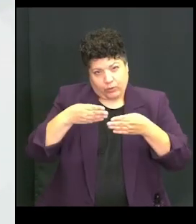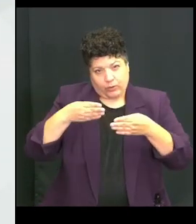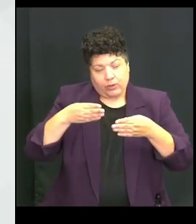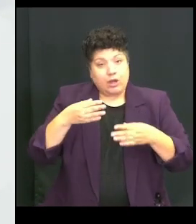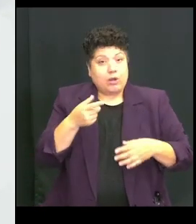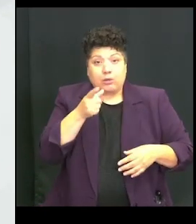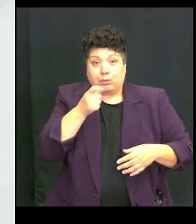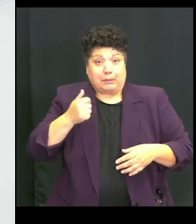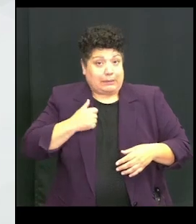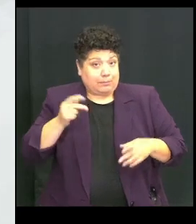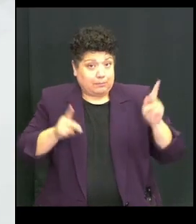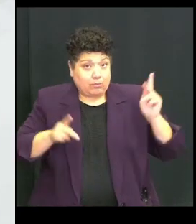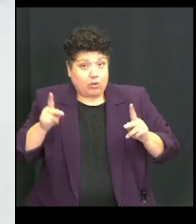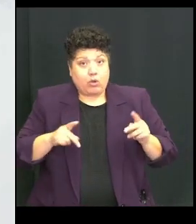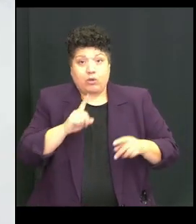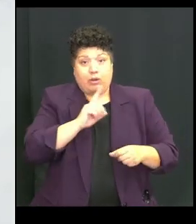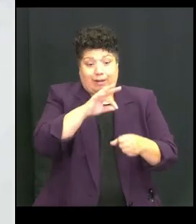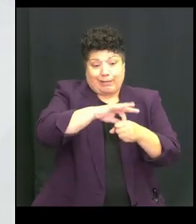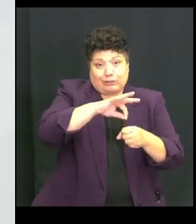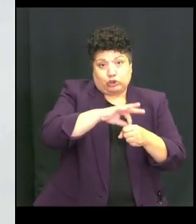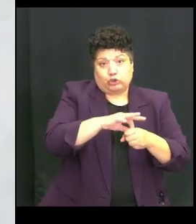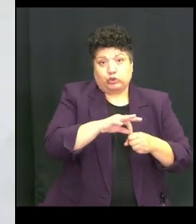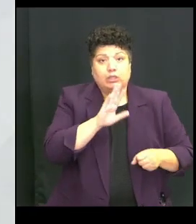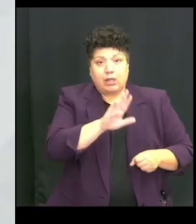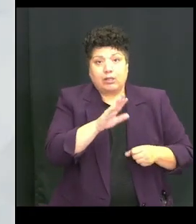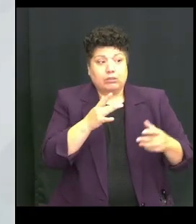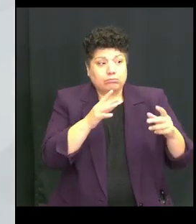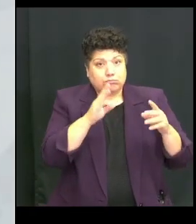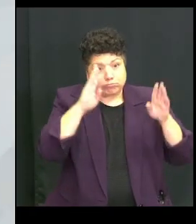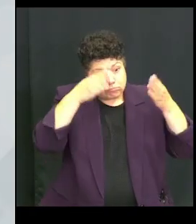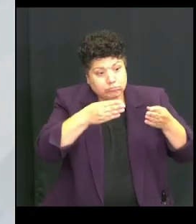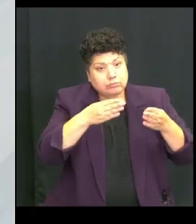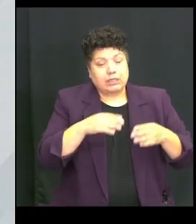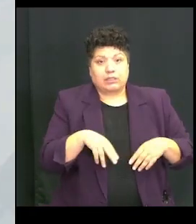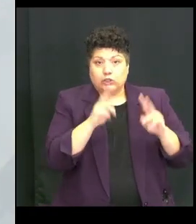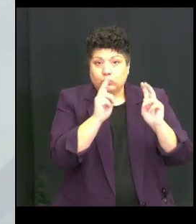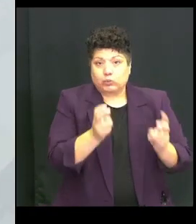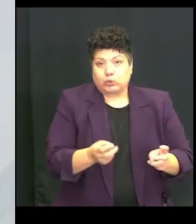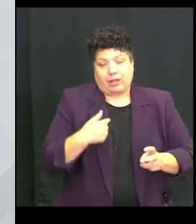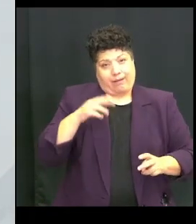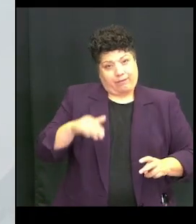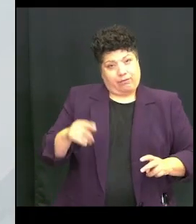or as the elections go through. So, something that I don't think I've really thought about in those terms.